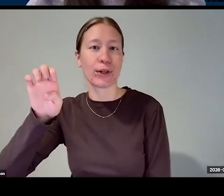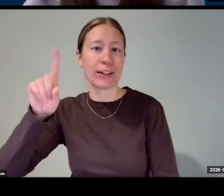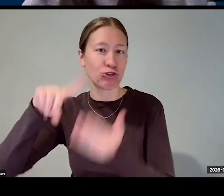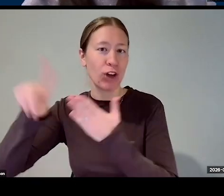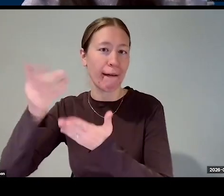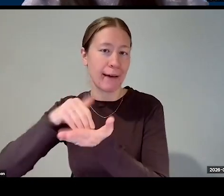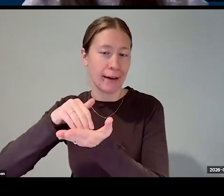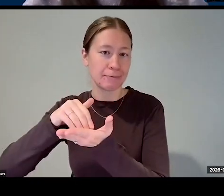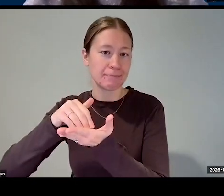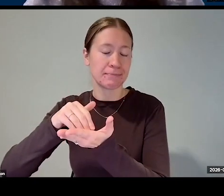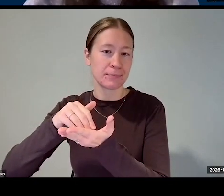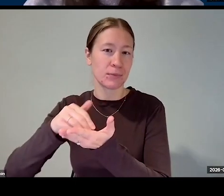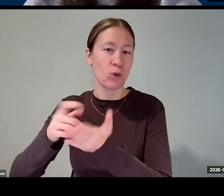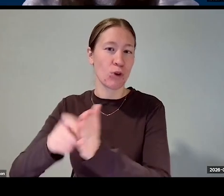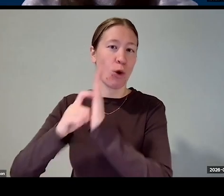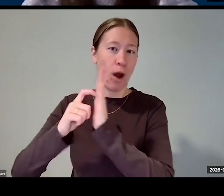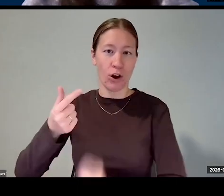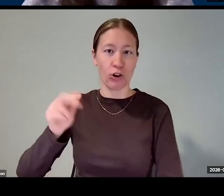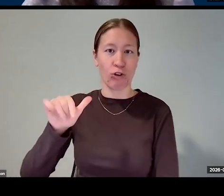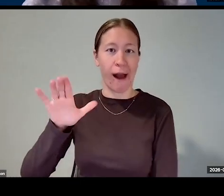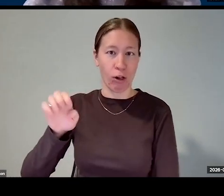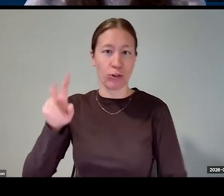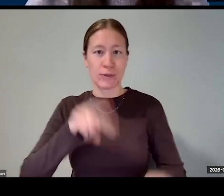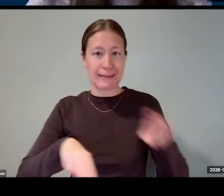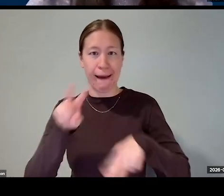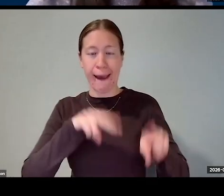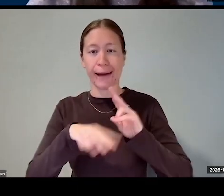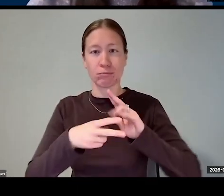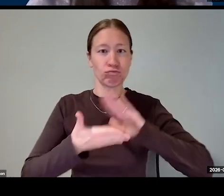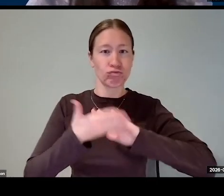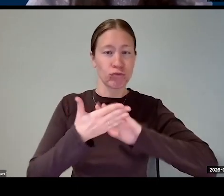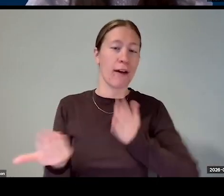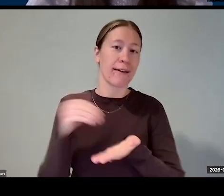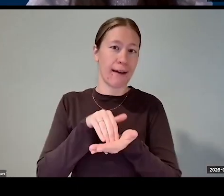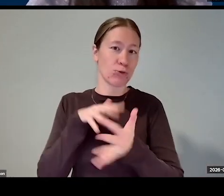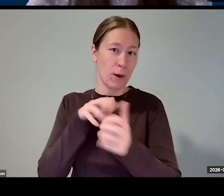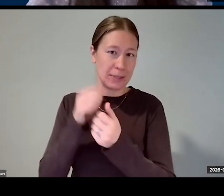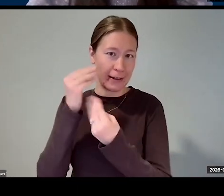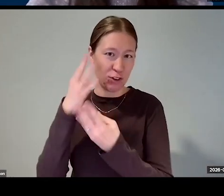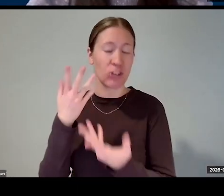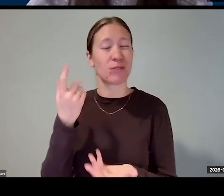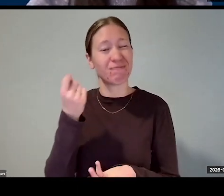to re-scan the slide deck and update the information here. It can be a little slow if you have a lot